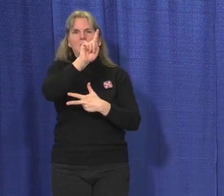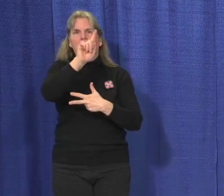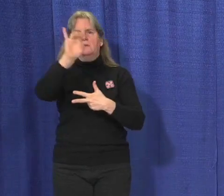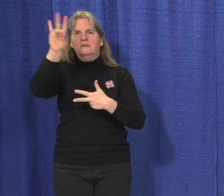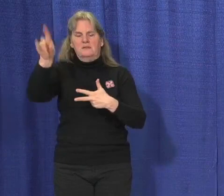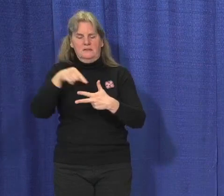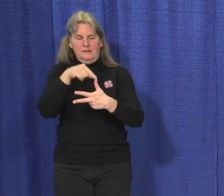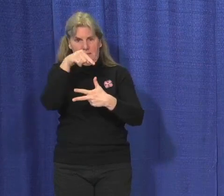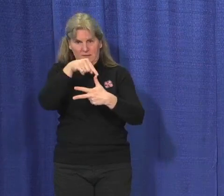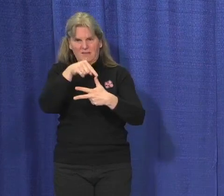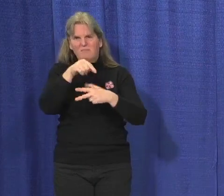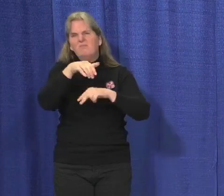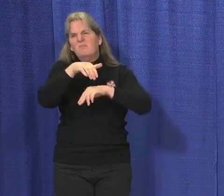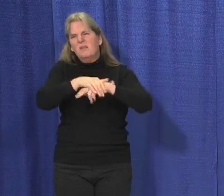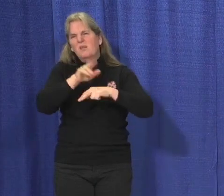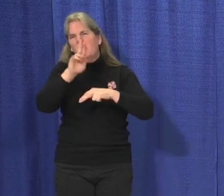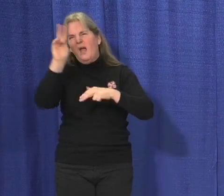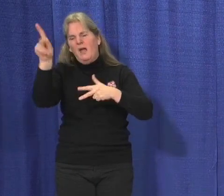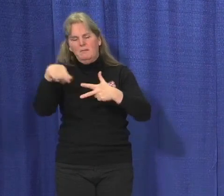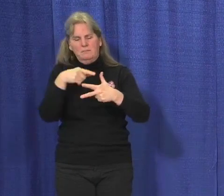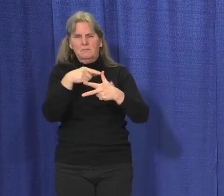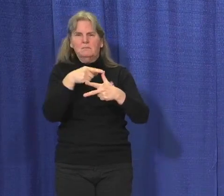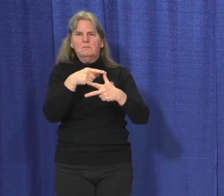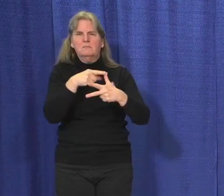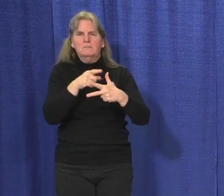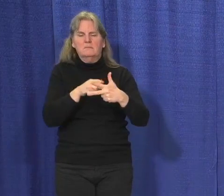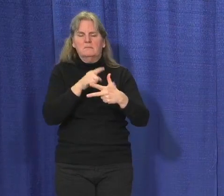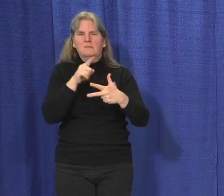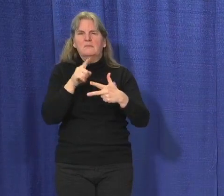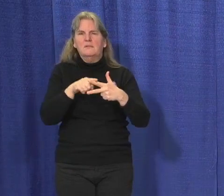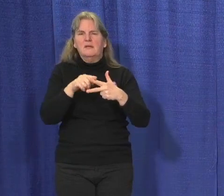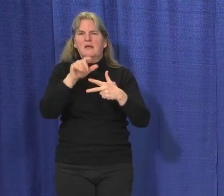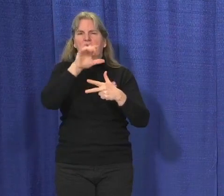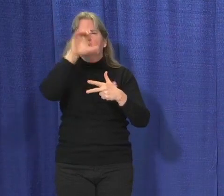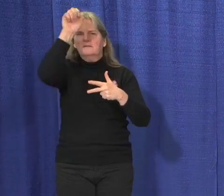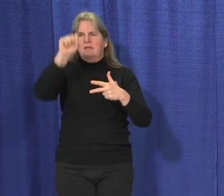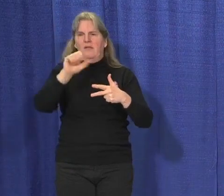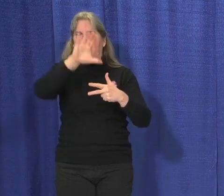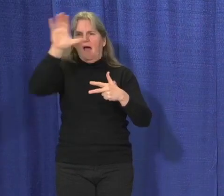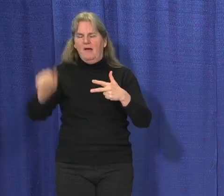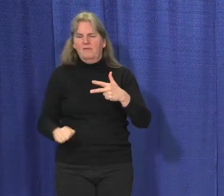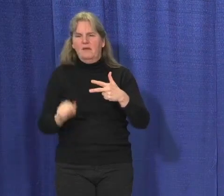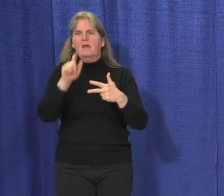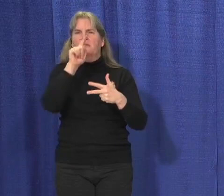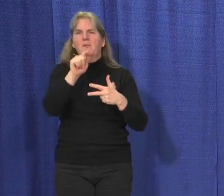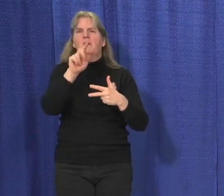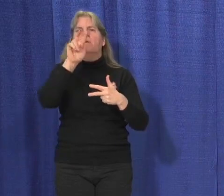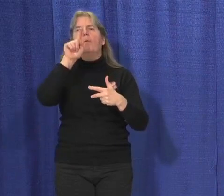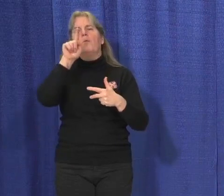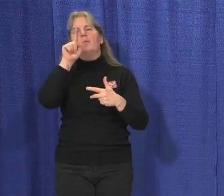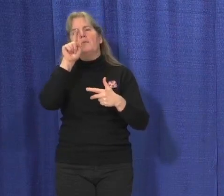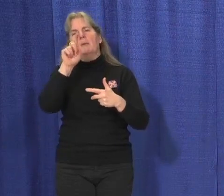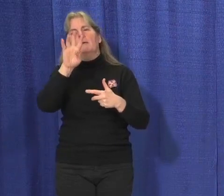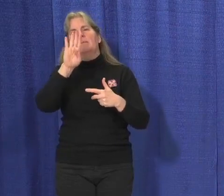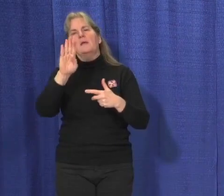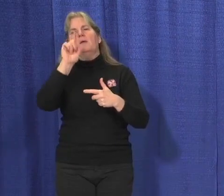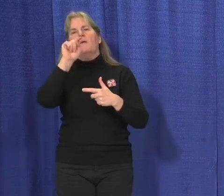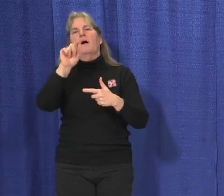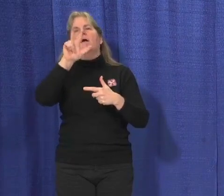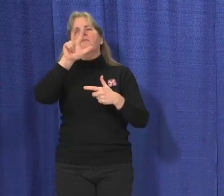The B.1.1.7 or UK variant, the South African variant, B.1.351,